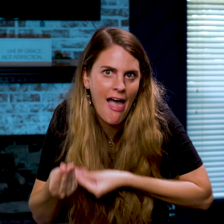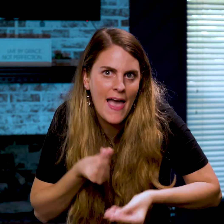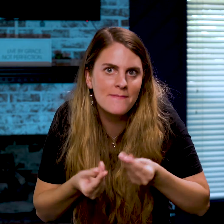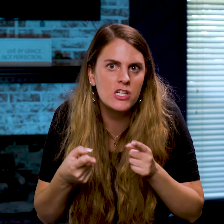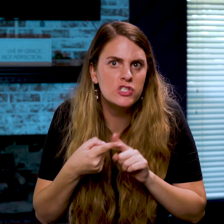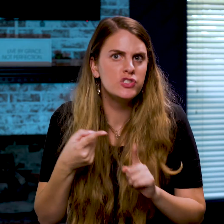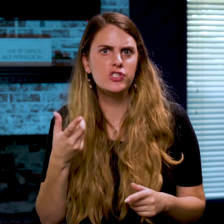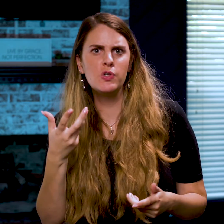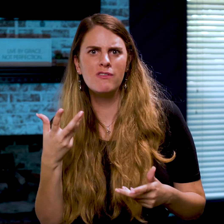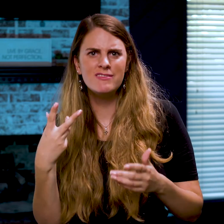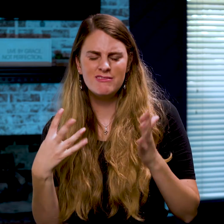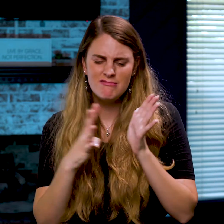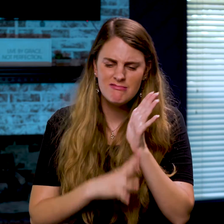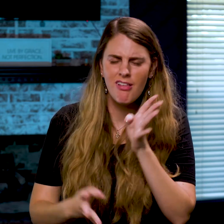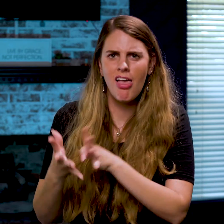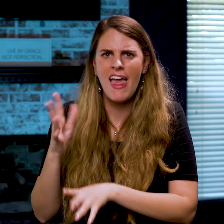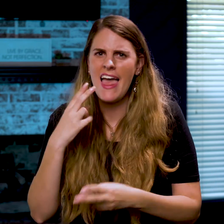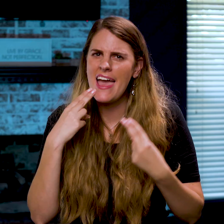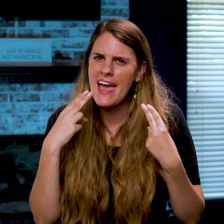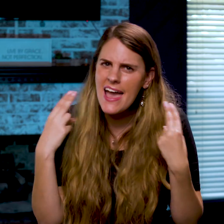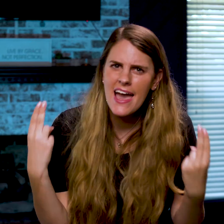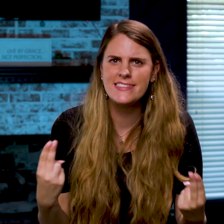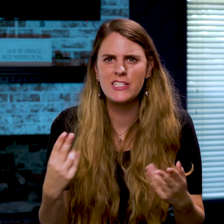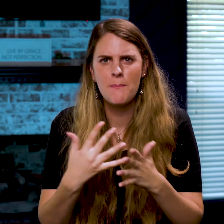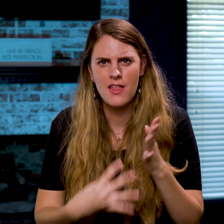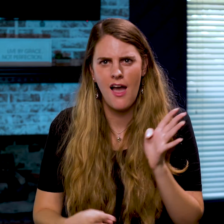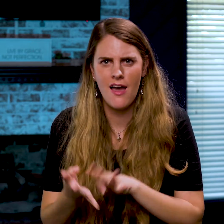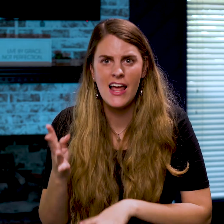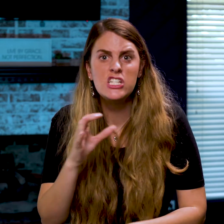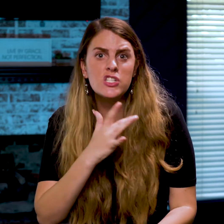to shed innocent blood.”